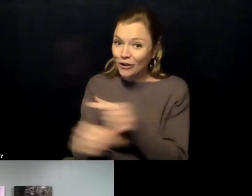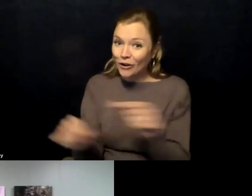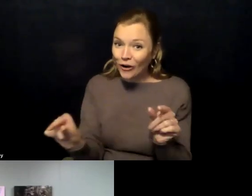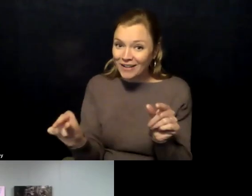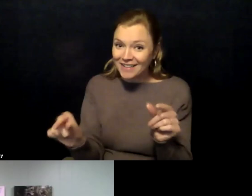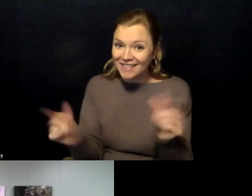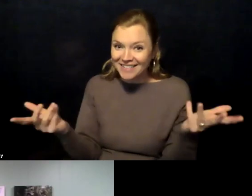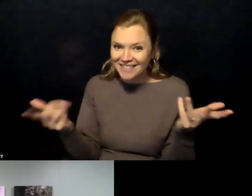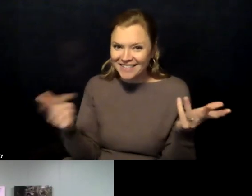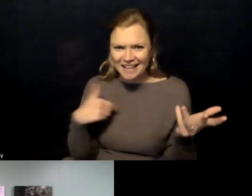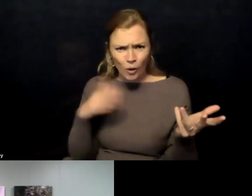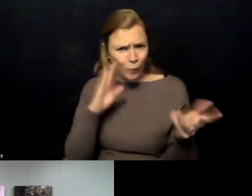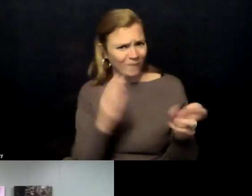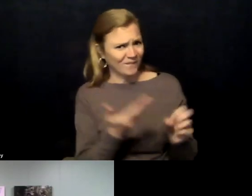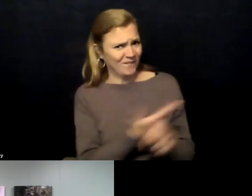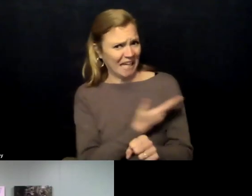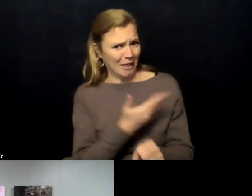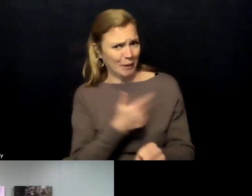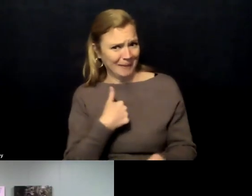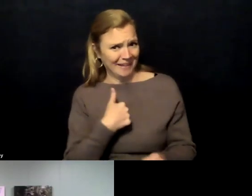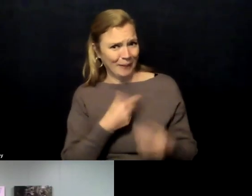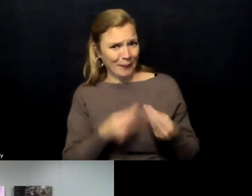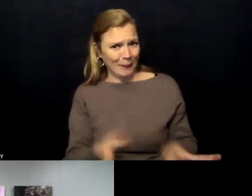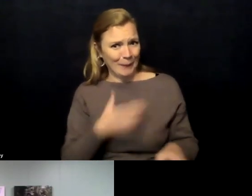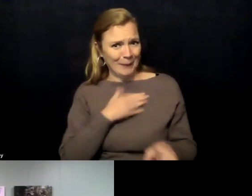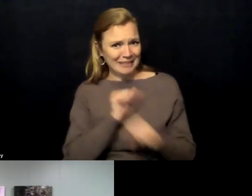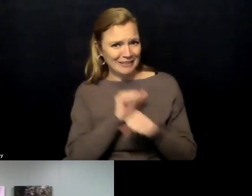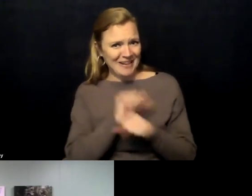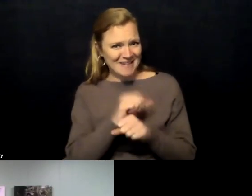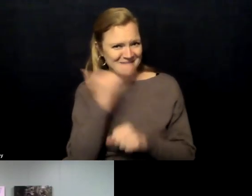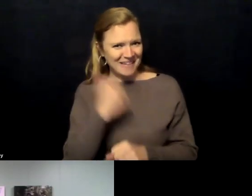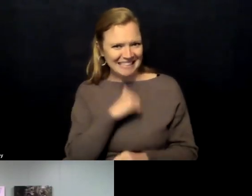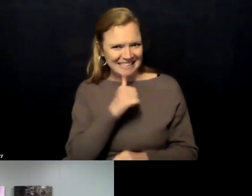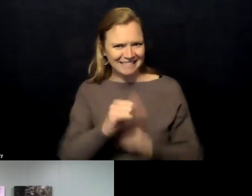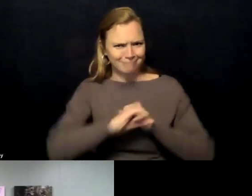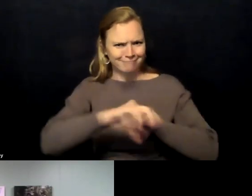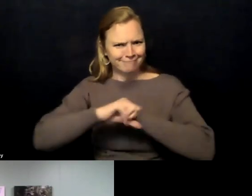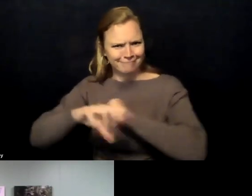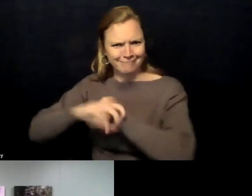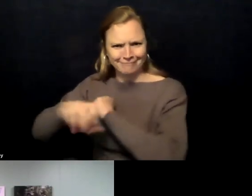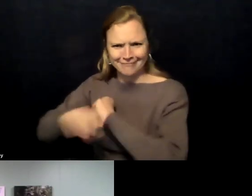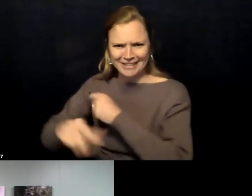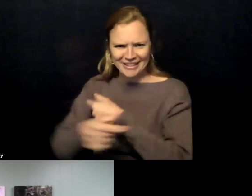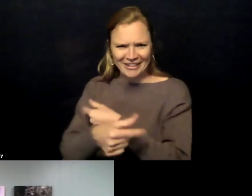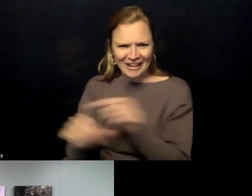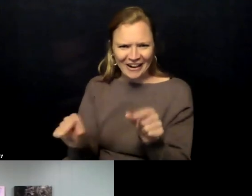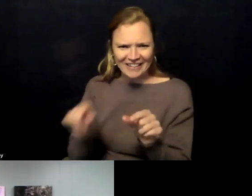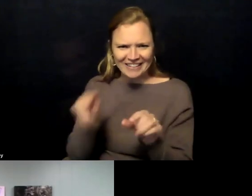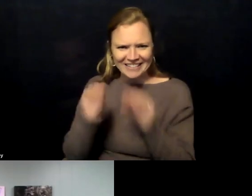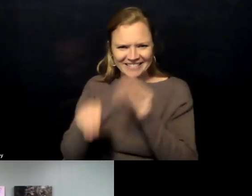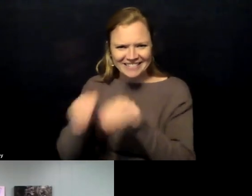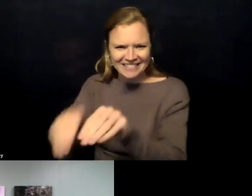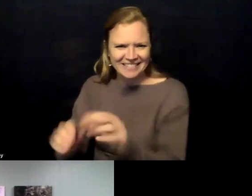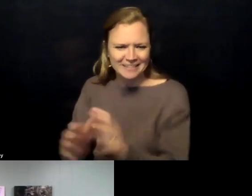say that. Just kidding. But you know, yeah I mean-